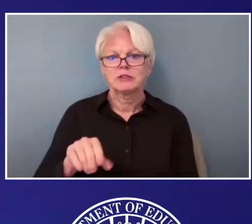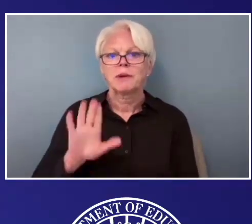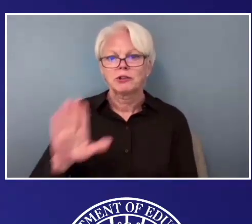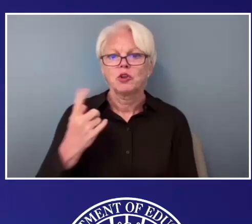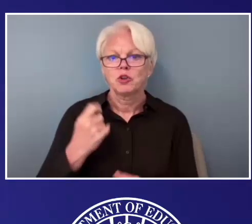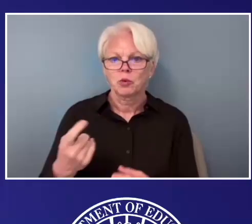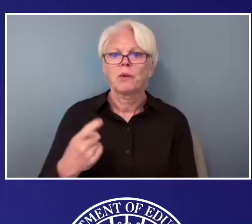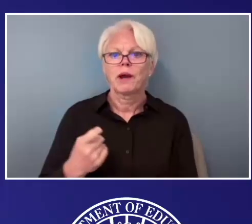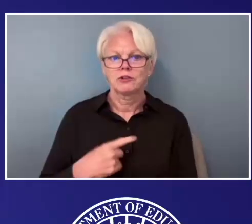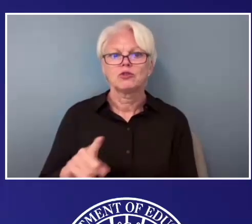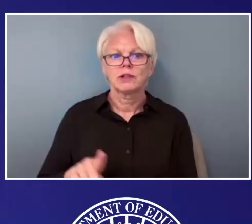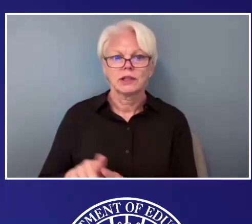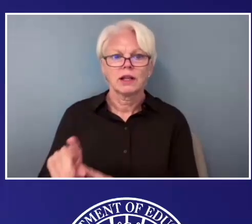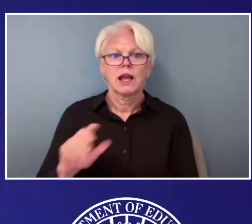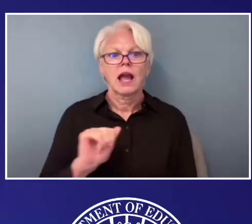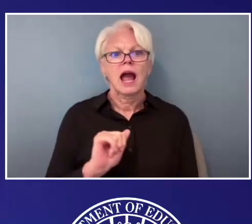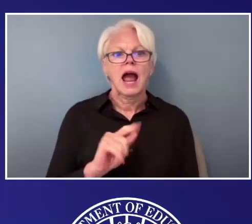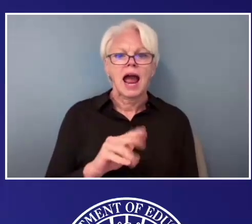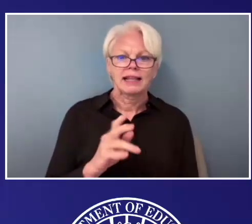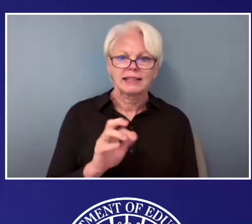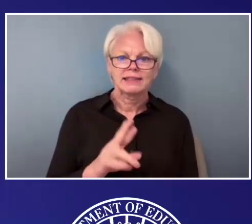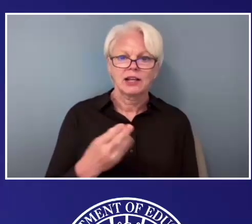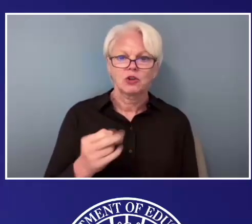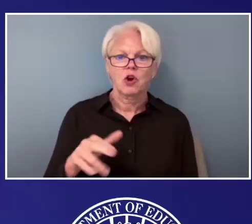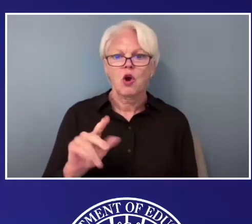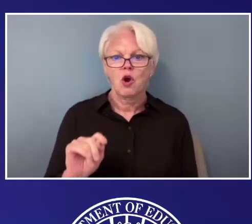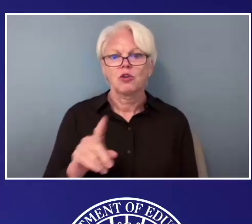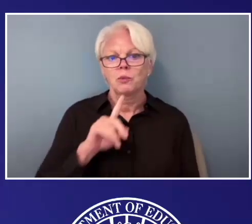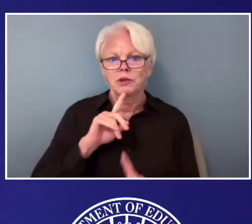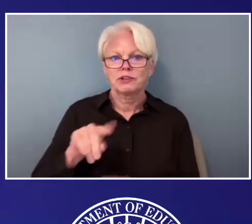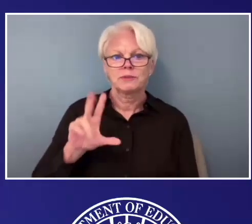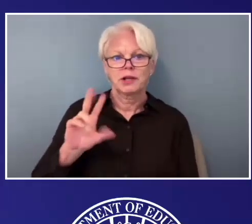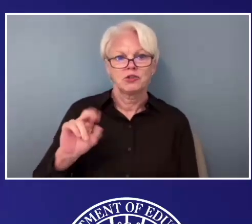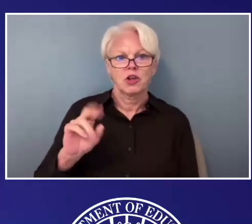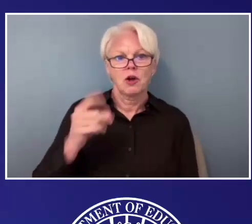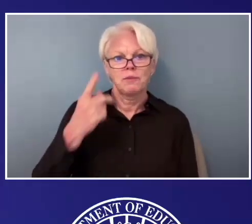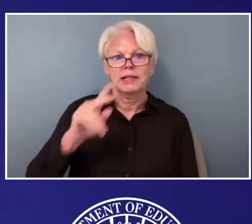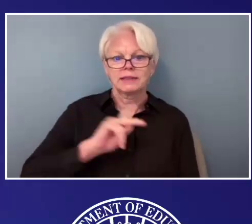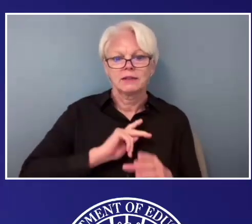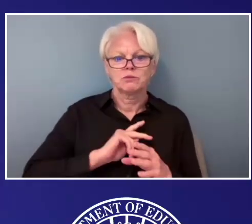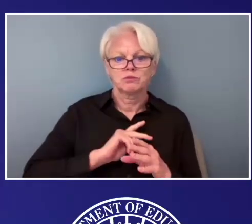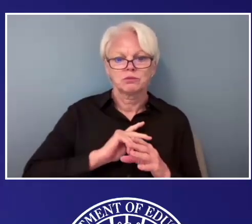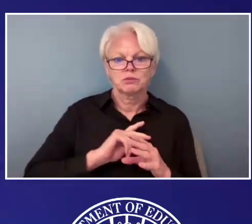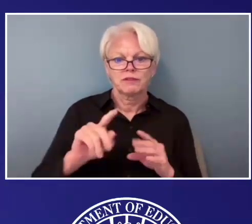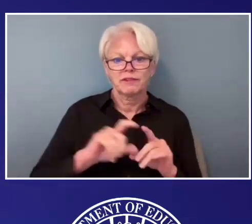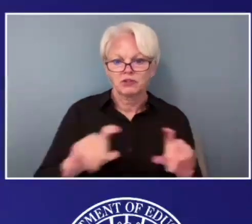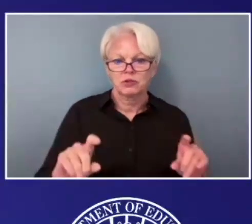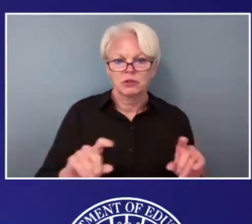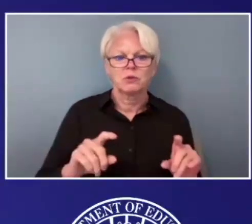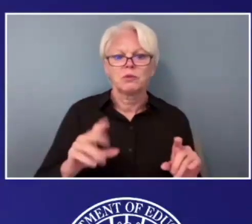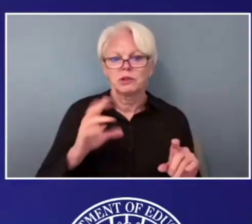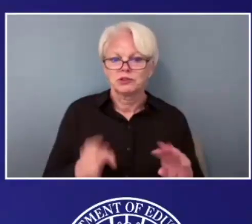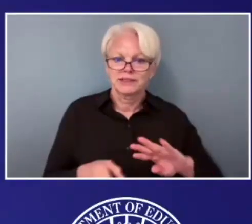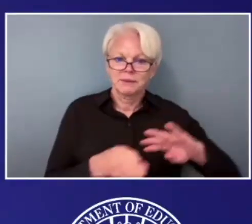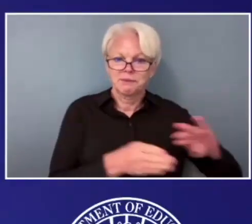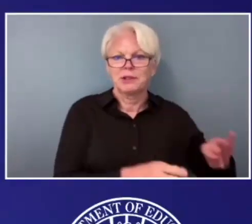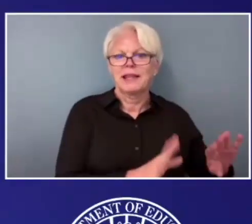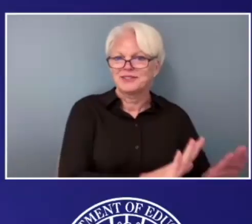Alexander Holt, we responded, no, because this is the professional degree. We're just going to put that one right to the side. Let's see.